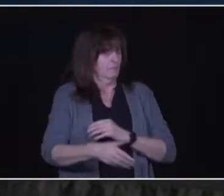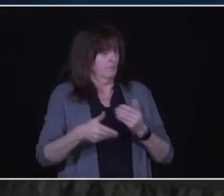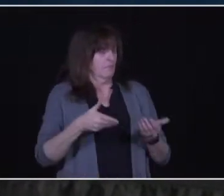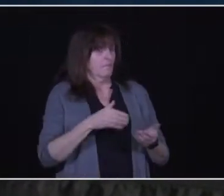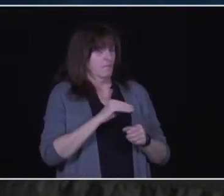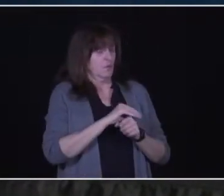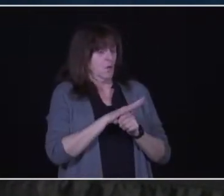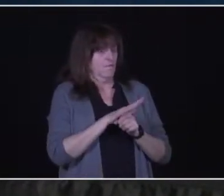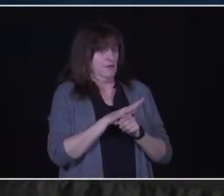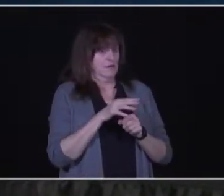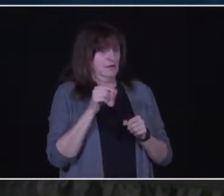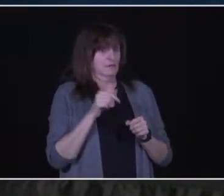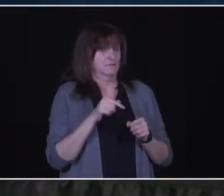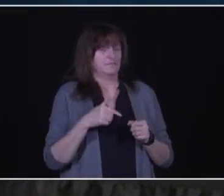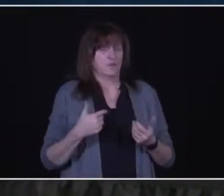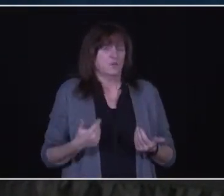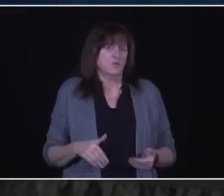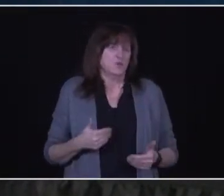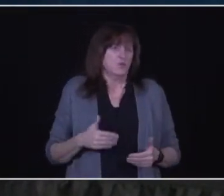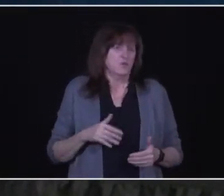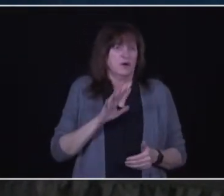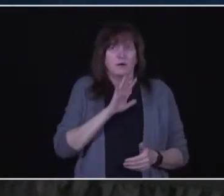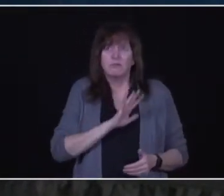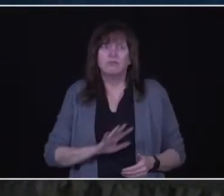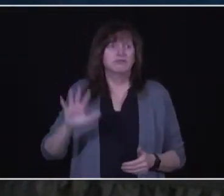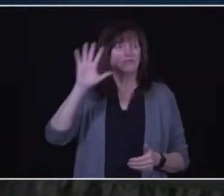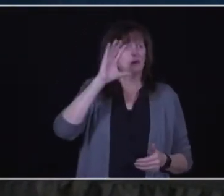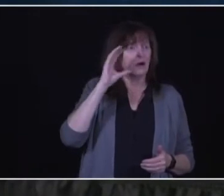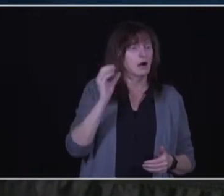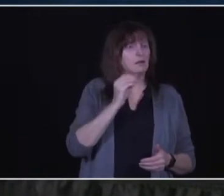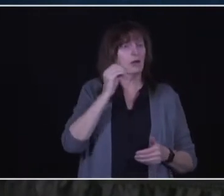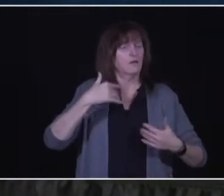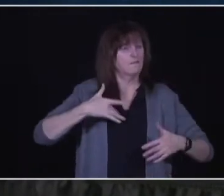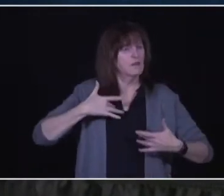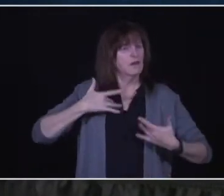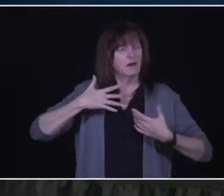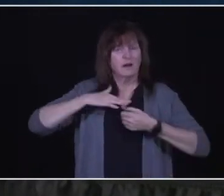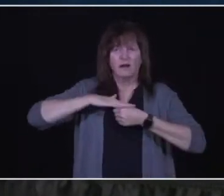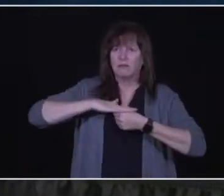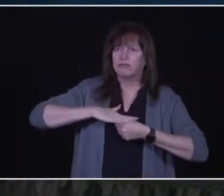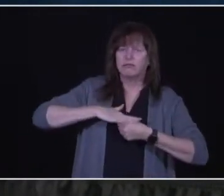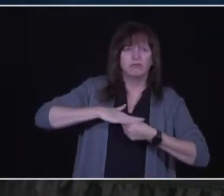to put our normal lives on hold. But we know that crime is not taking a break